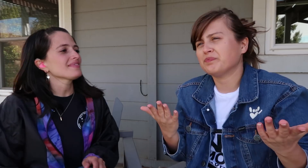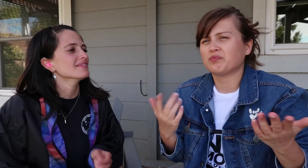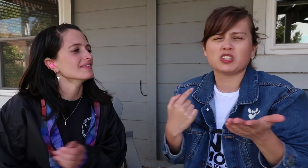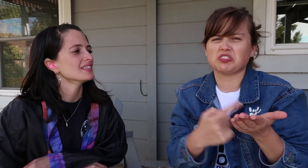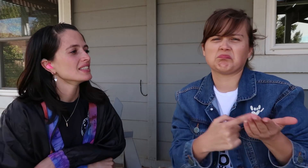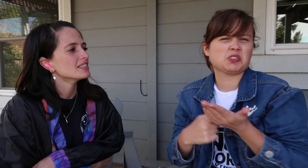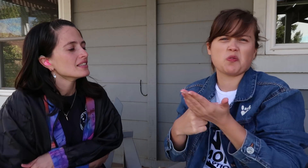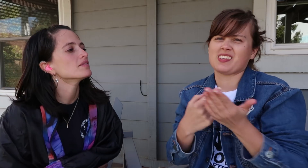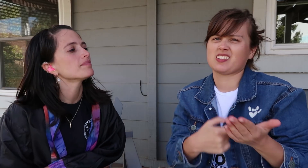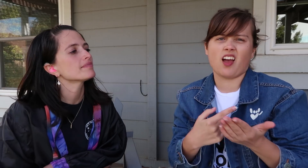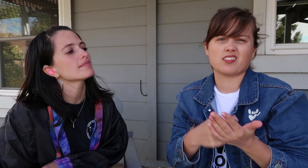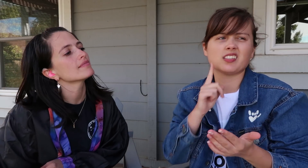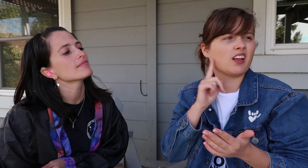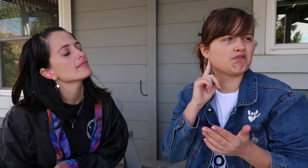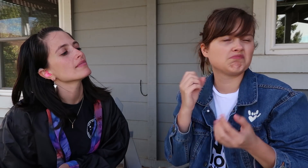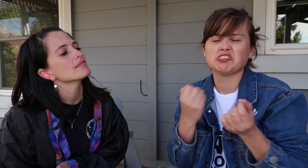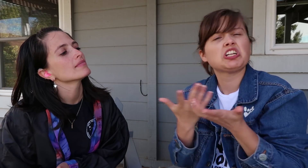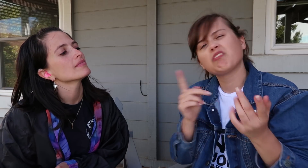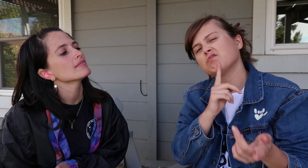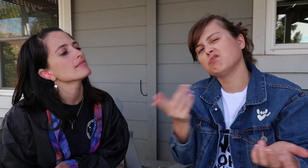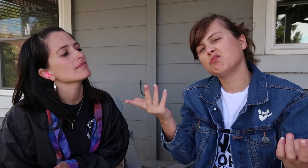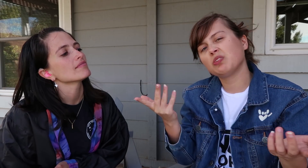We’re discussing deaf stuff, really.